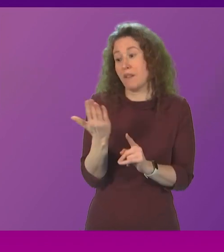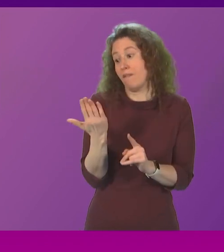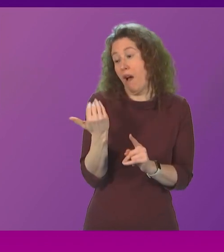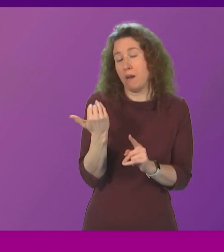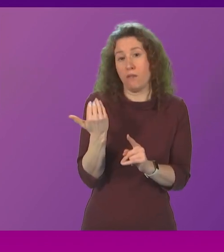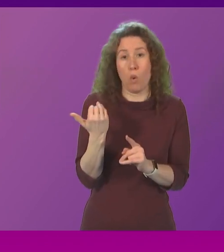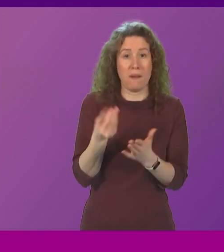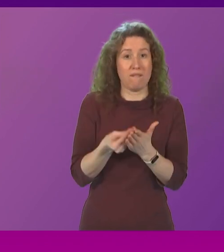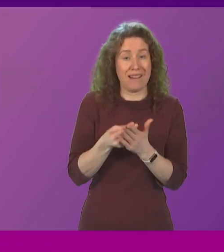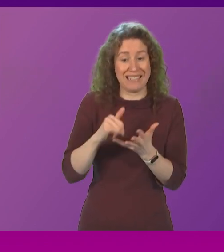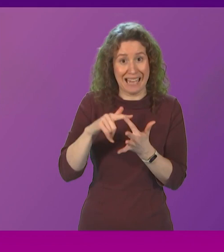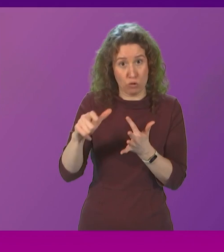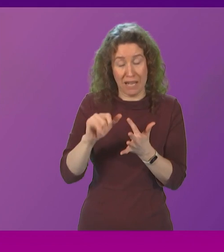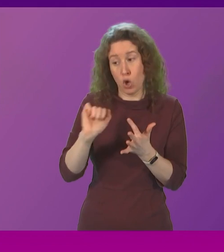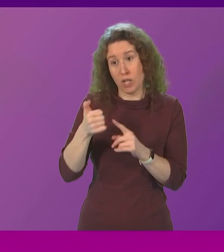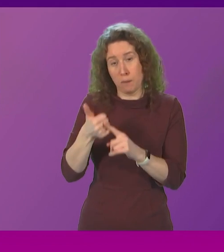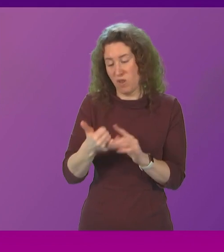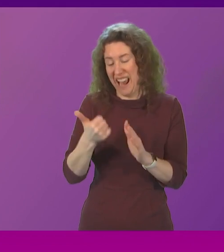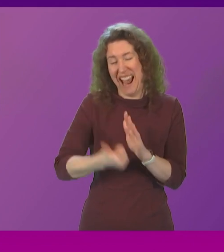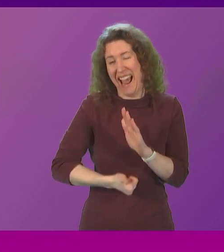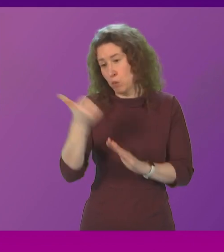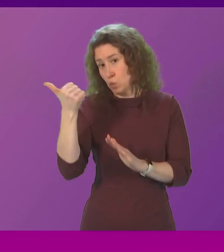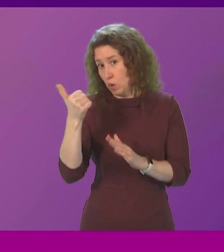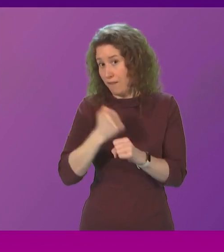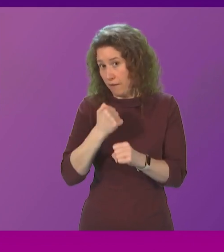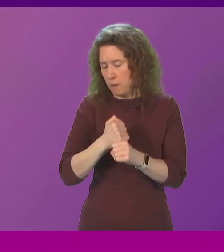Kate Forbes, and her supporters out of the Government in an act of petty revenge.